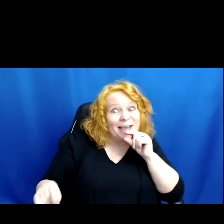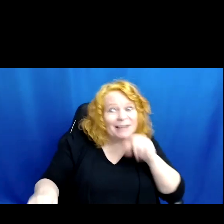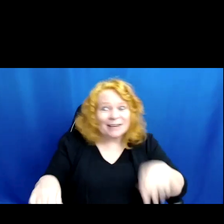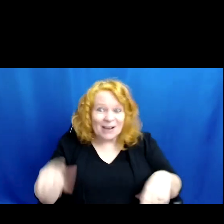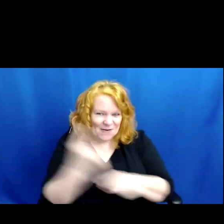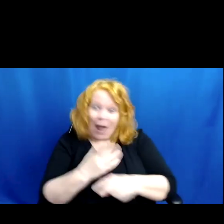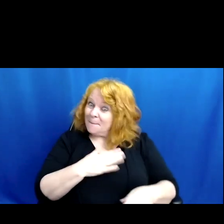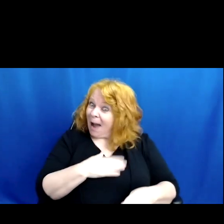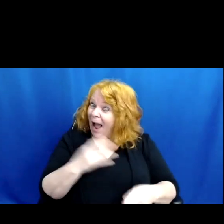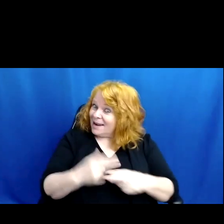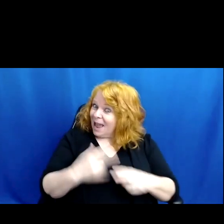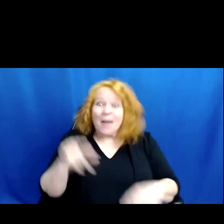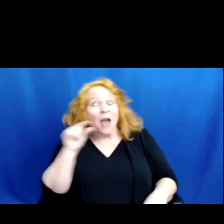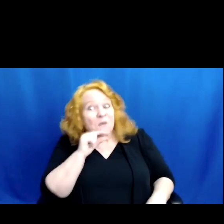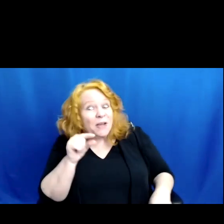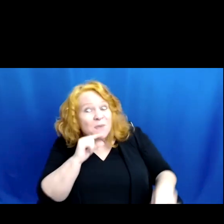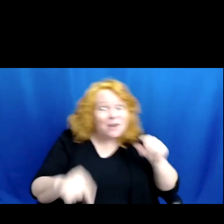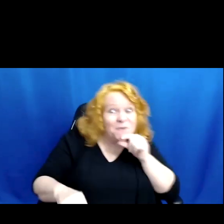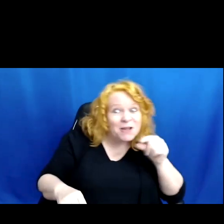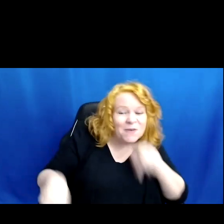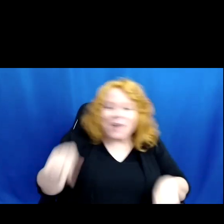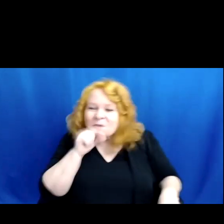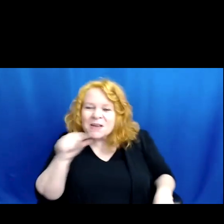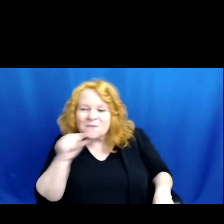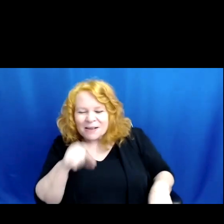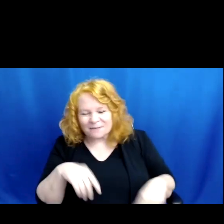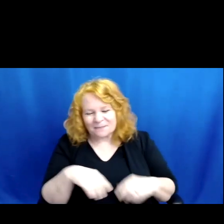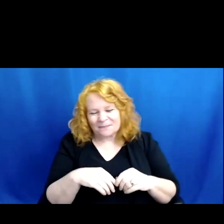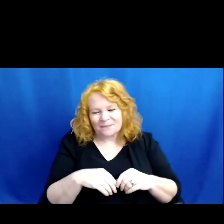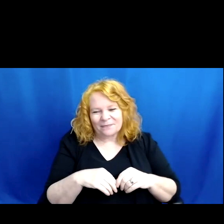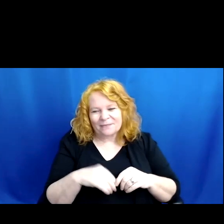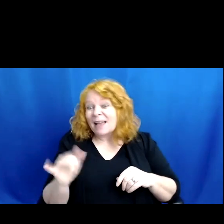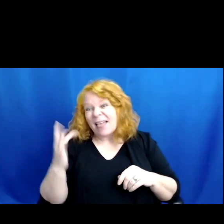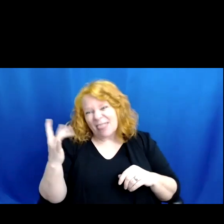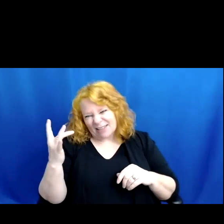My name is, Gwyn, Gwyn, Gwyn, Gwyn Gwynnie, Gwyn, Gwyn, and that is the reason why I have